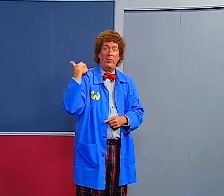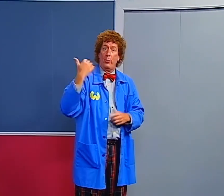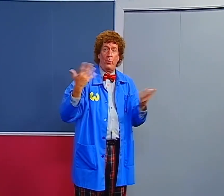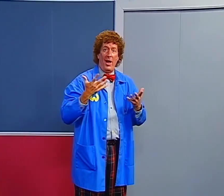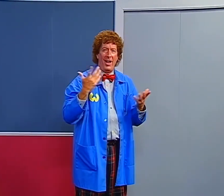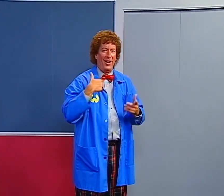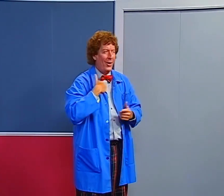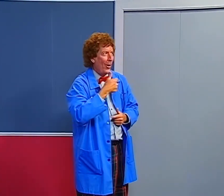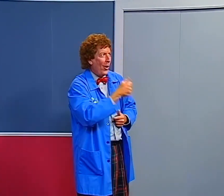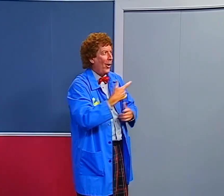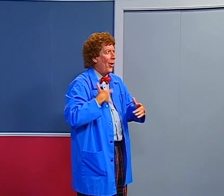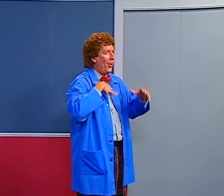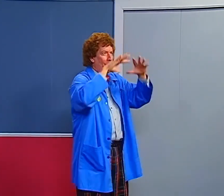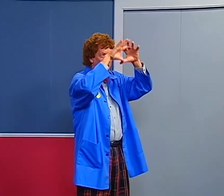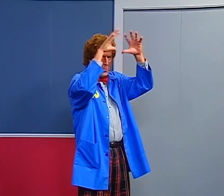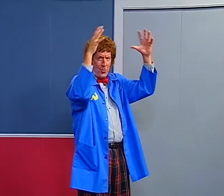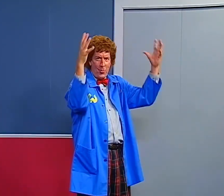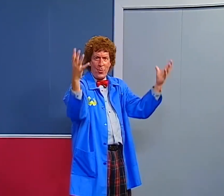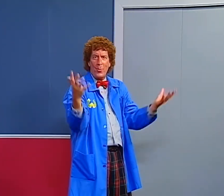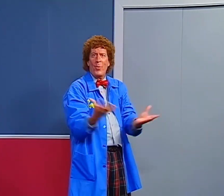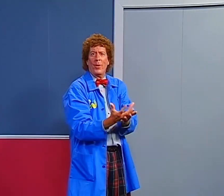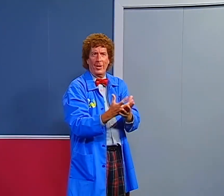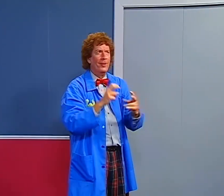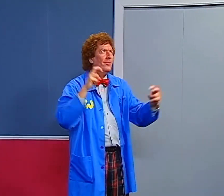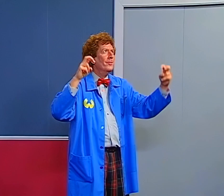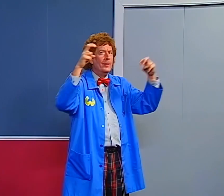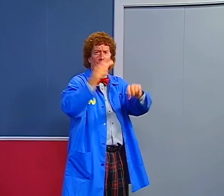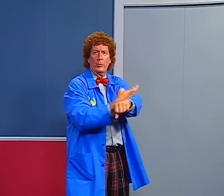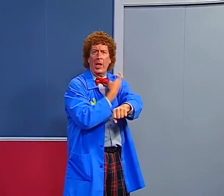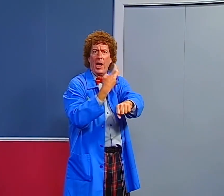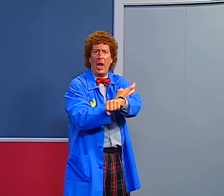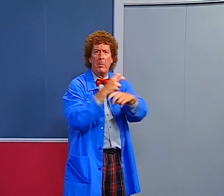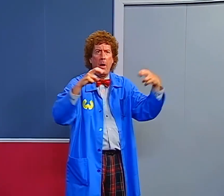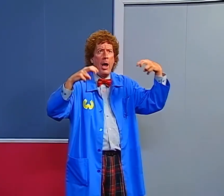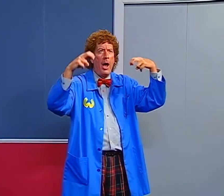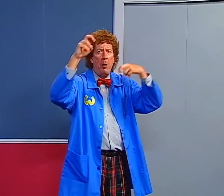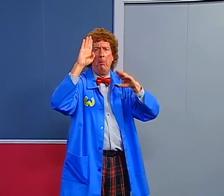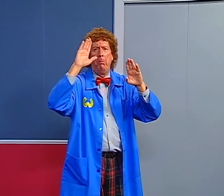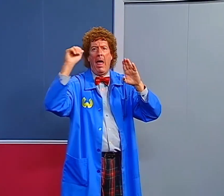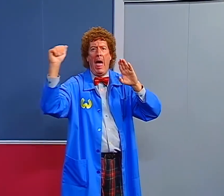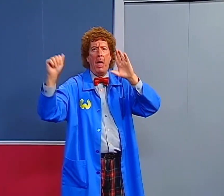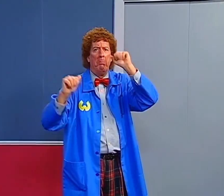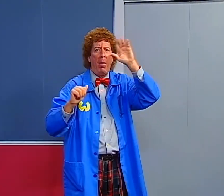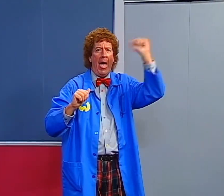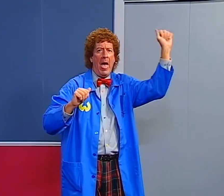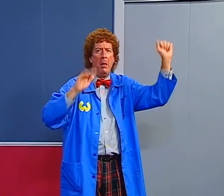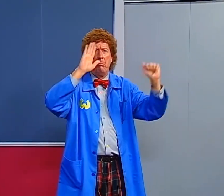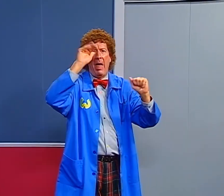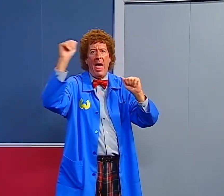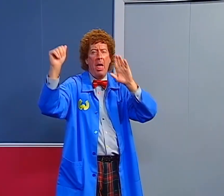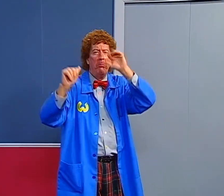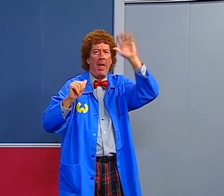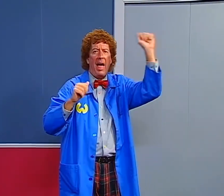A WHILE BACK WE WERE WATCHING THIS GREAT SHOW ABOUT SHEEP, THOSE CUTE LITTLE ANIMALS THAT SAY, "BAAHHH."